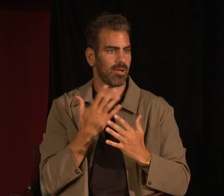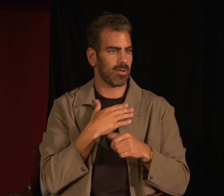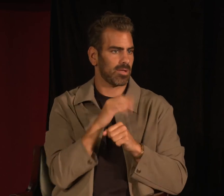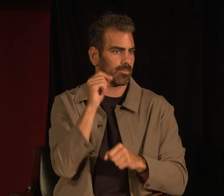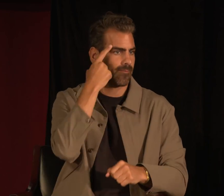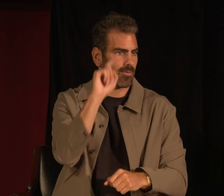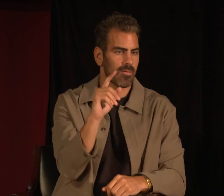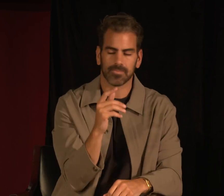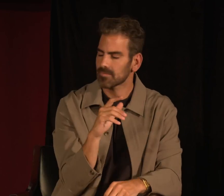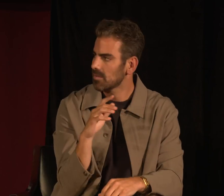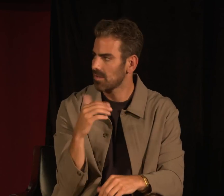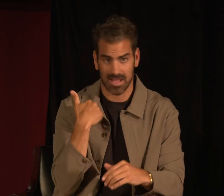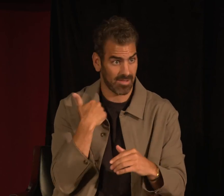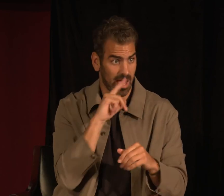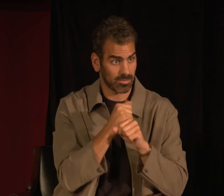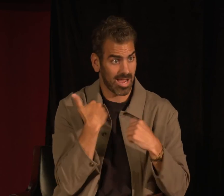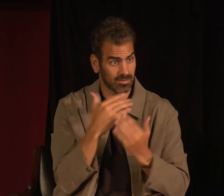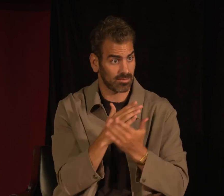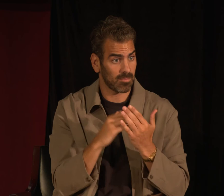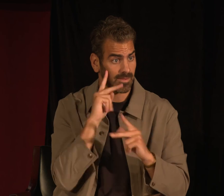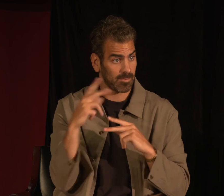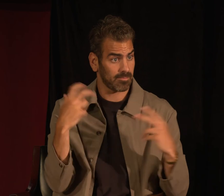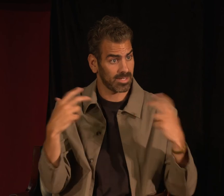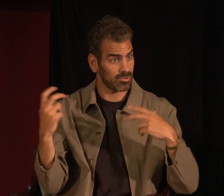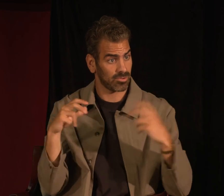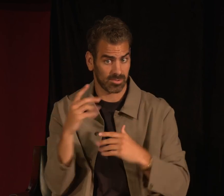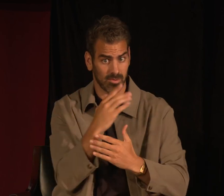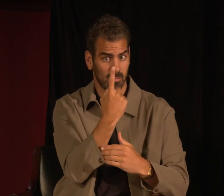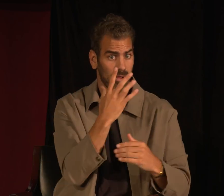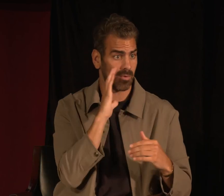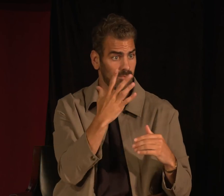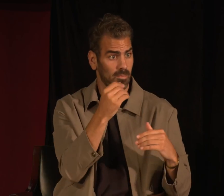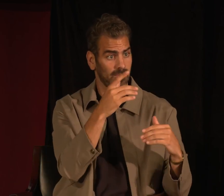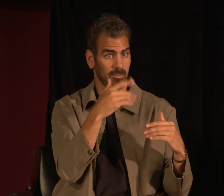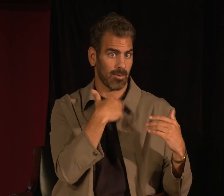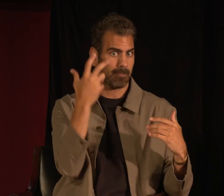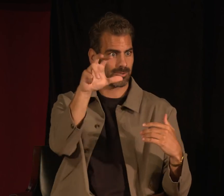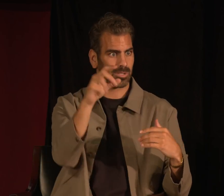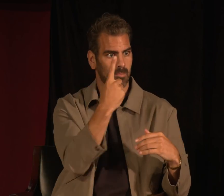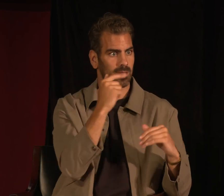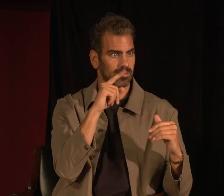but also in the broadcast space as well. That's really what my production company was established for. And I'll tell you, I do absolutely meet with Deaf people on a regular basis.